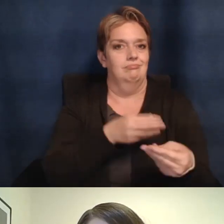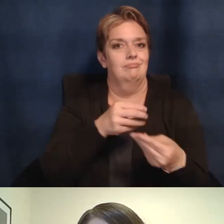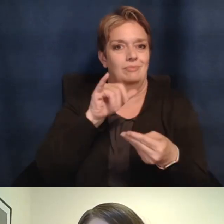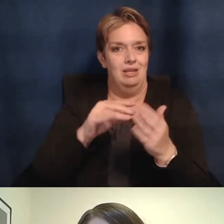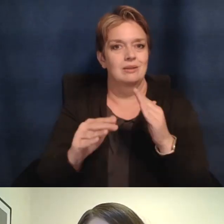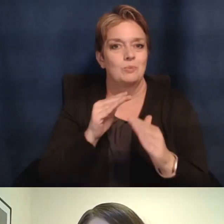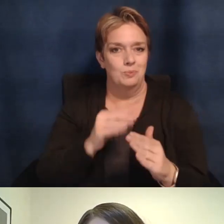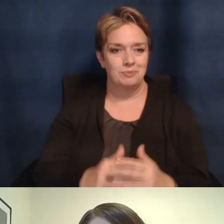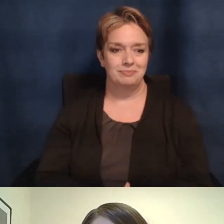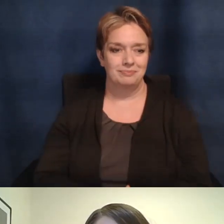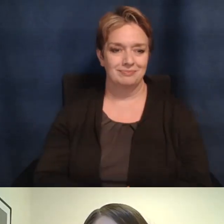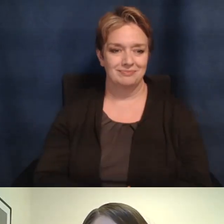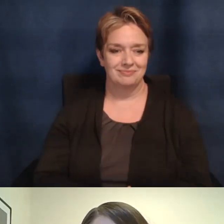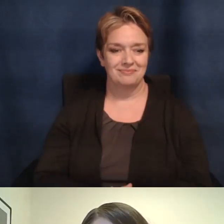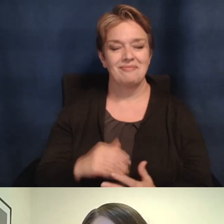So we're gonna... we're gonna move into the Q&A.